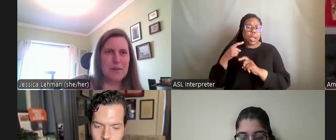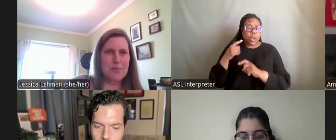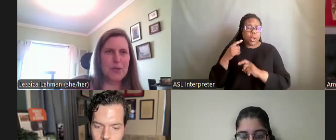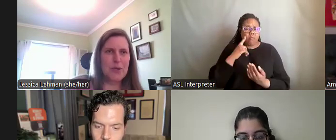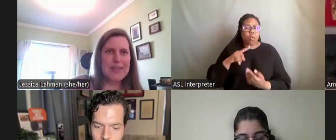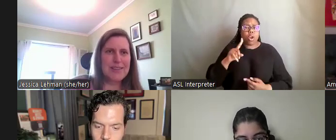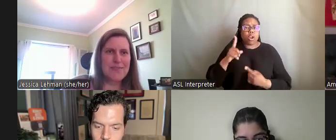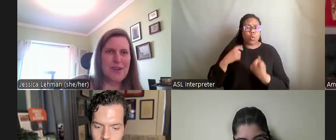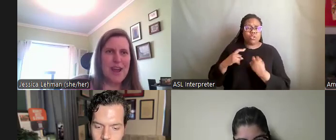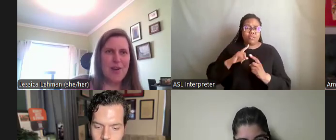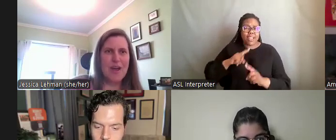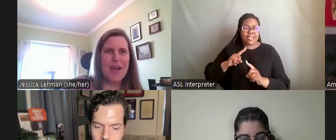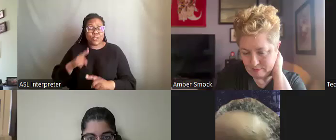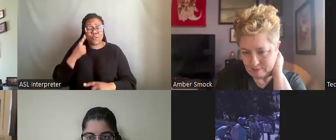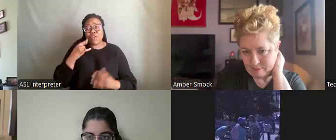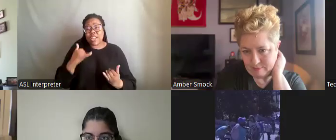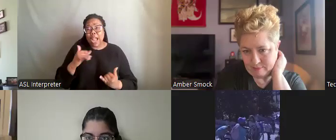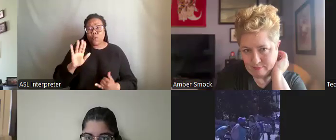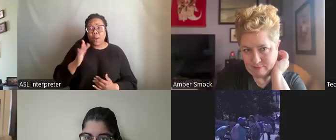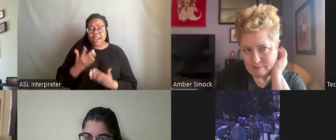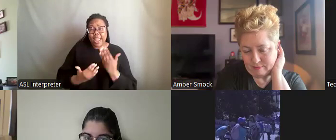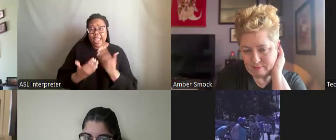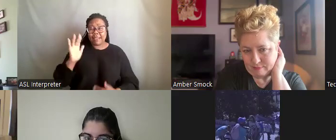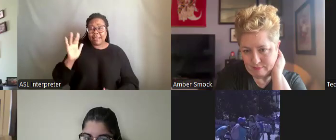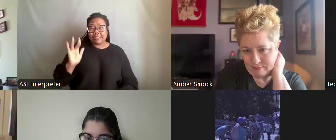from participants until we get to the Q&A.